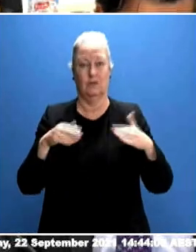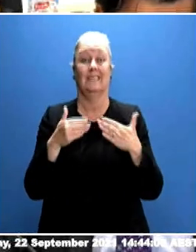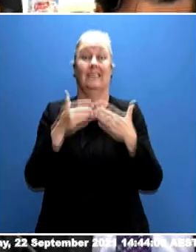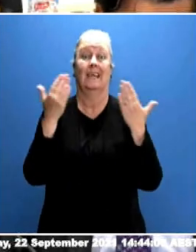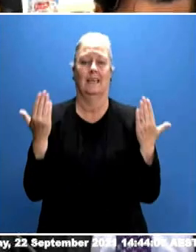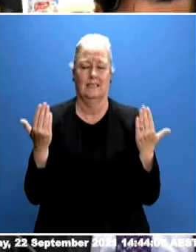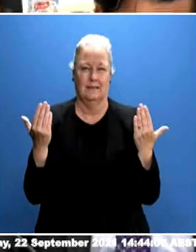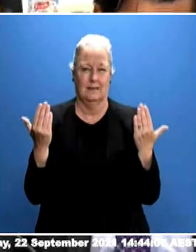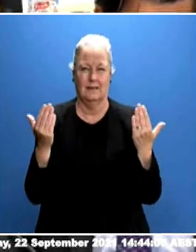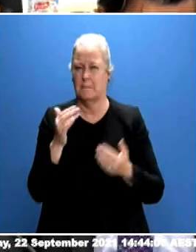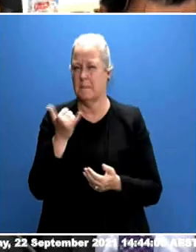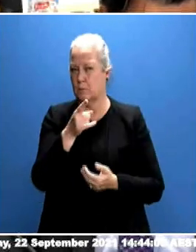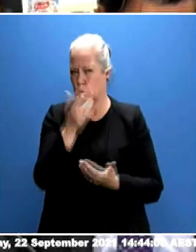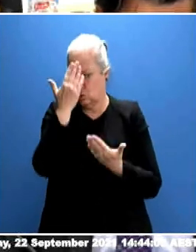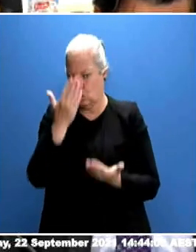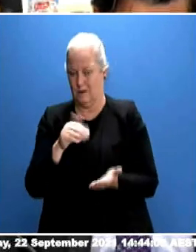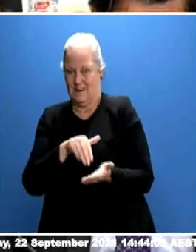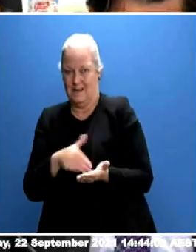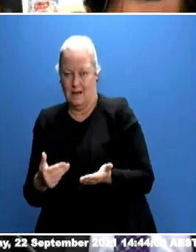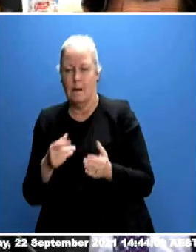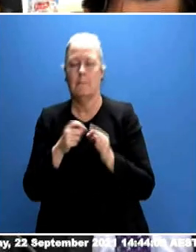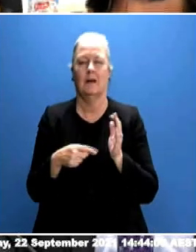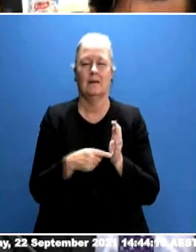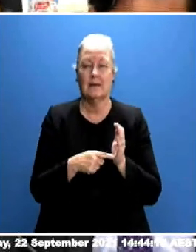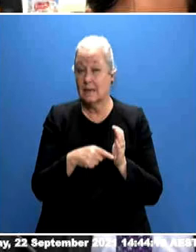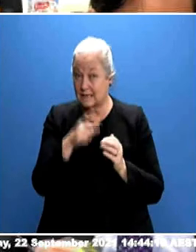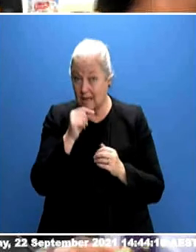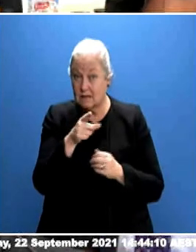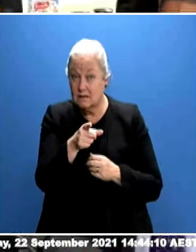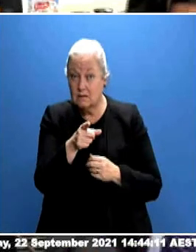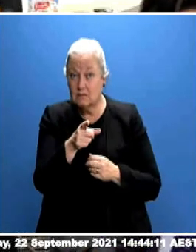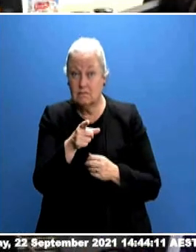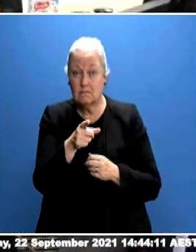And you may not have that to hand, but would you be able to provide that?